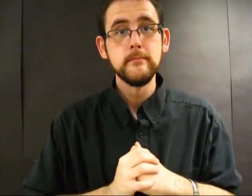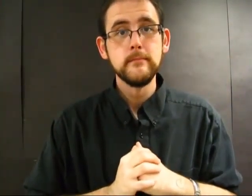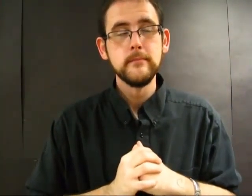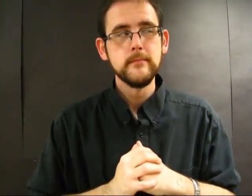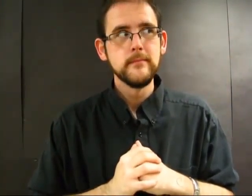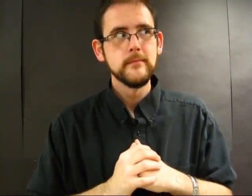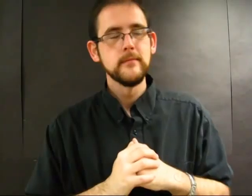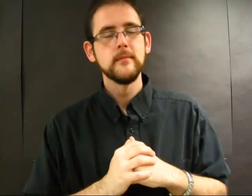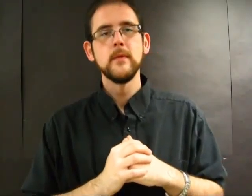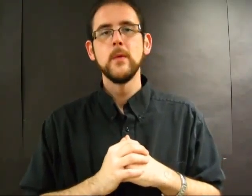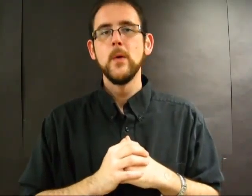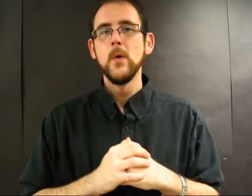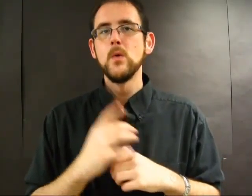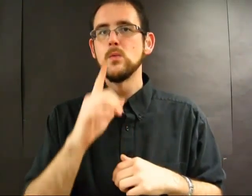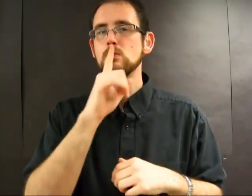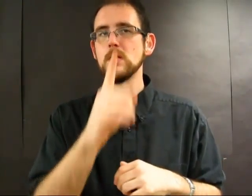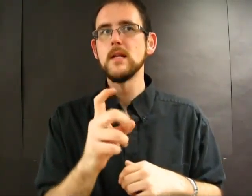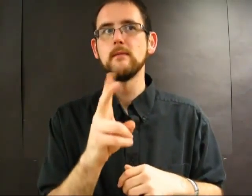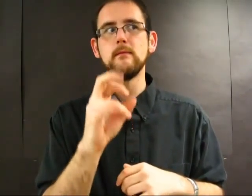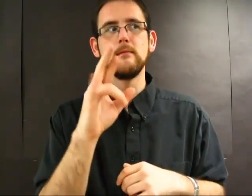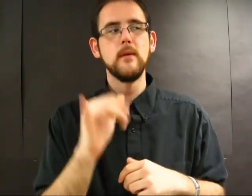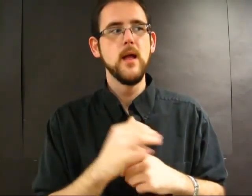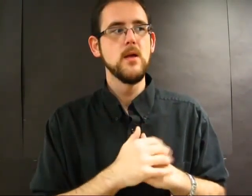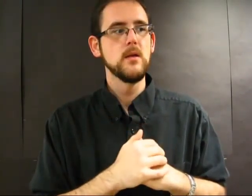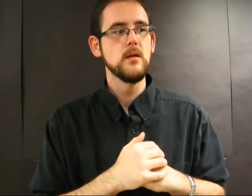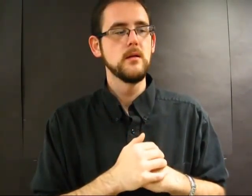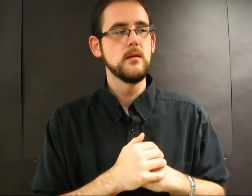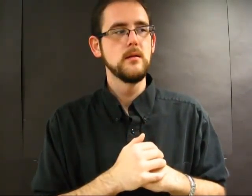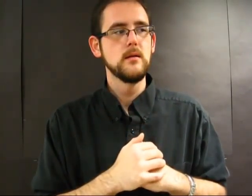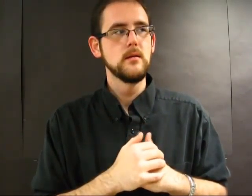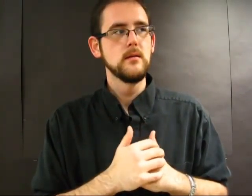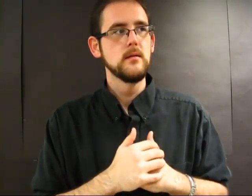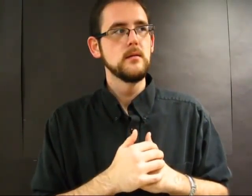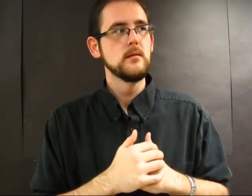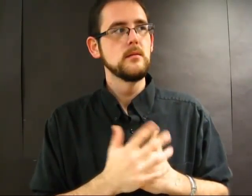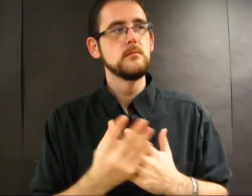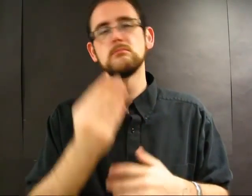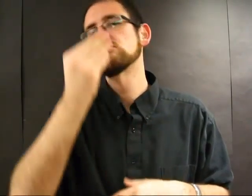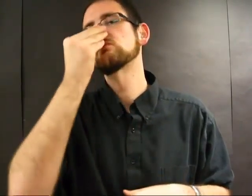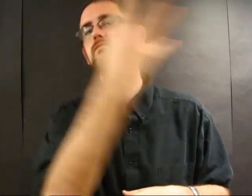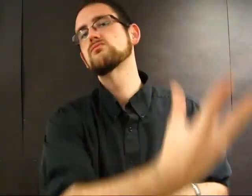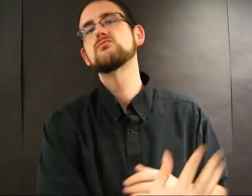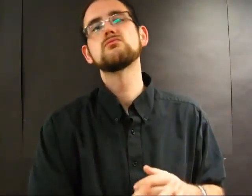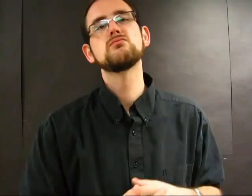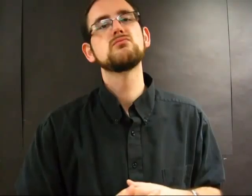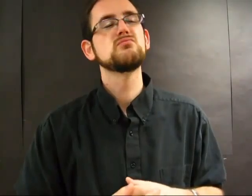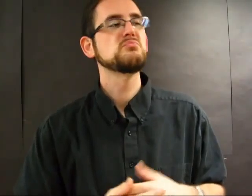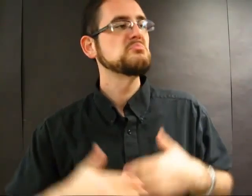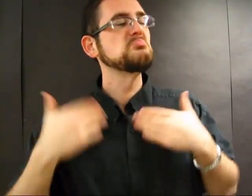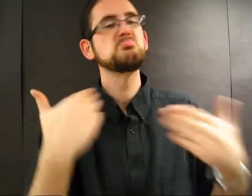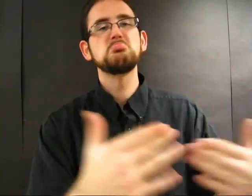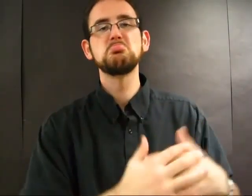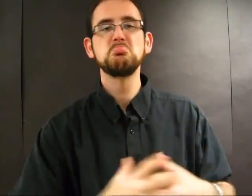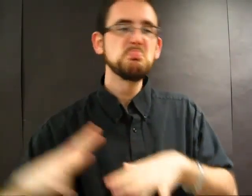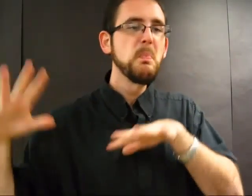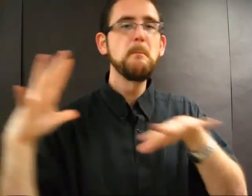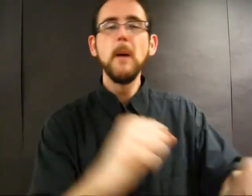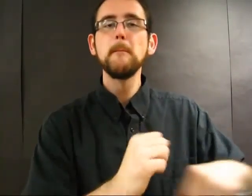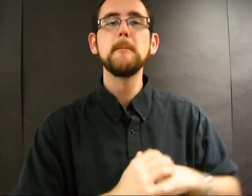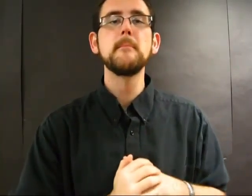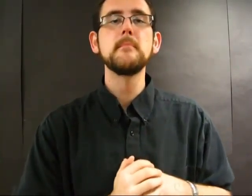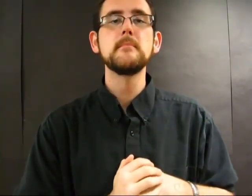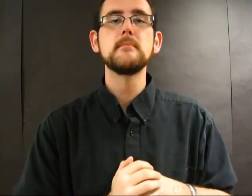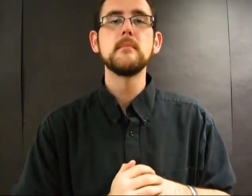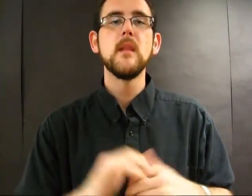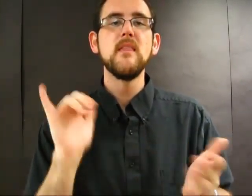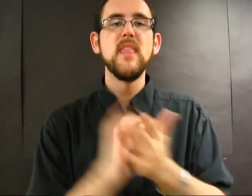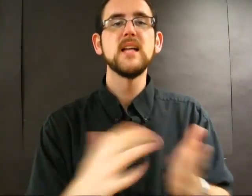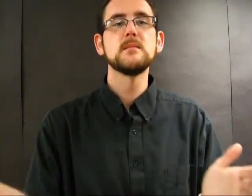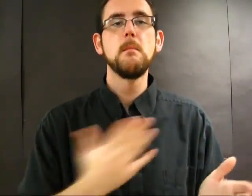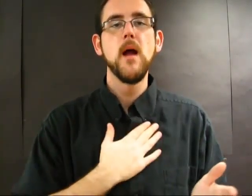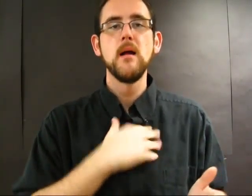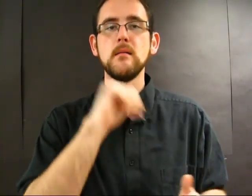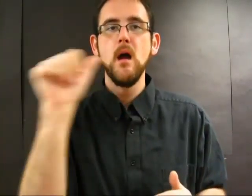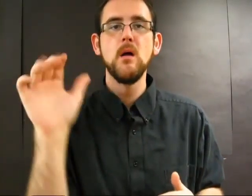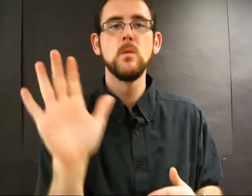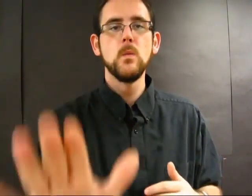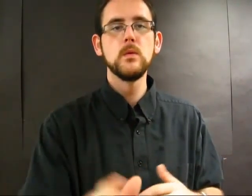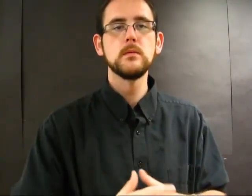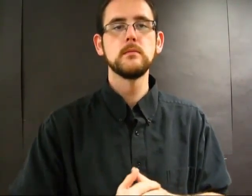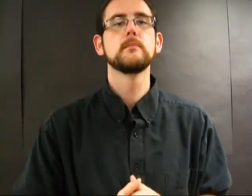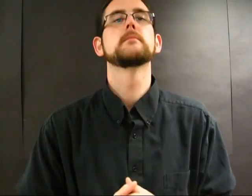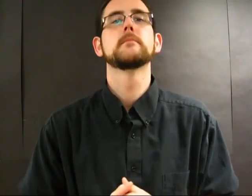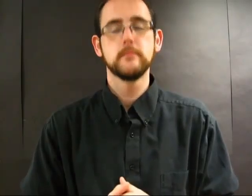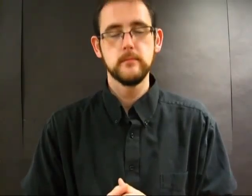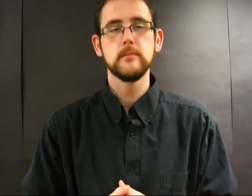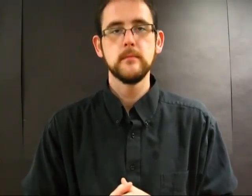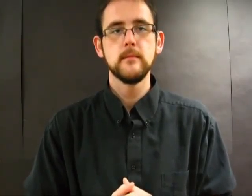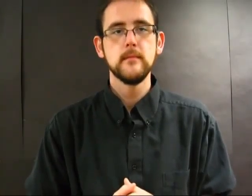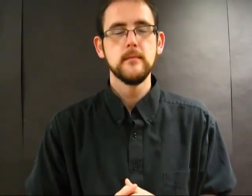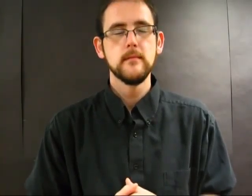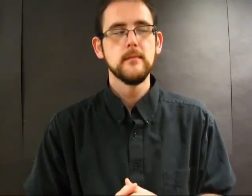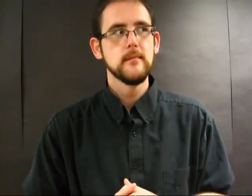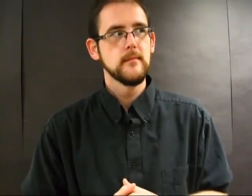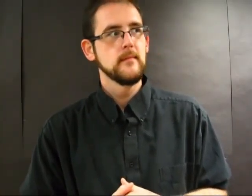It's incredibly blatant and ... greedy.